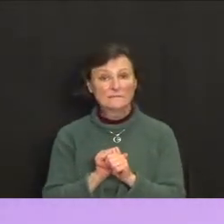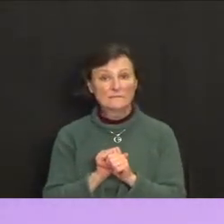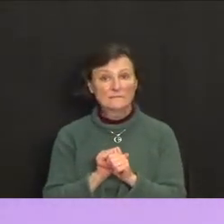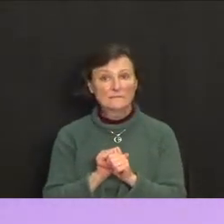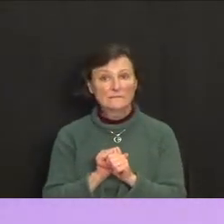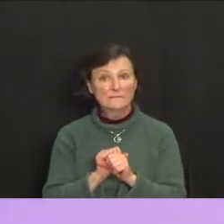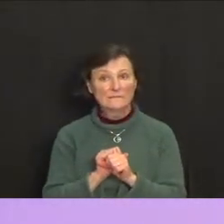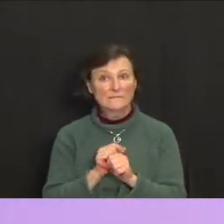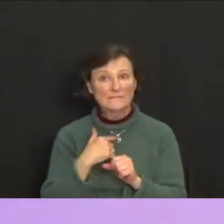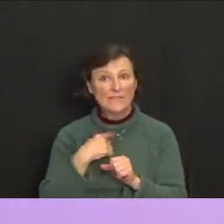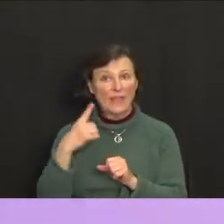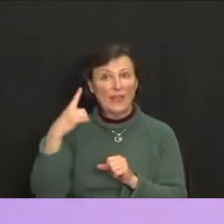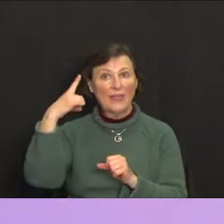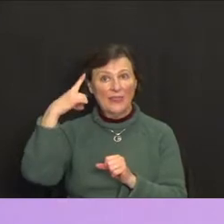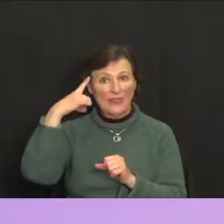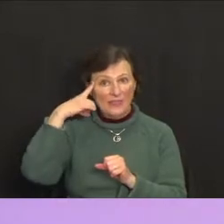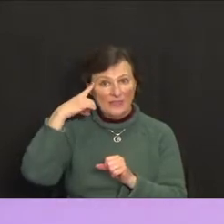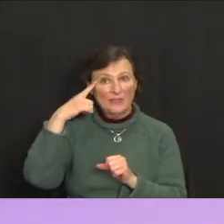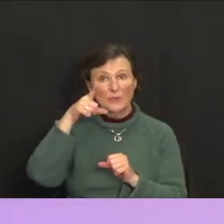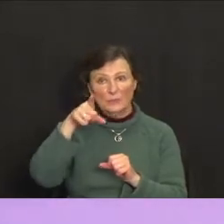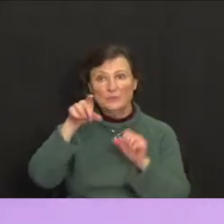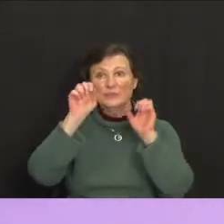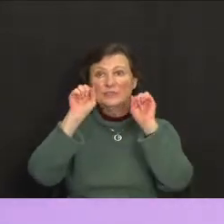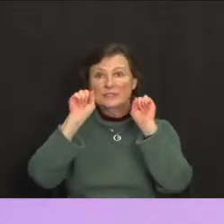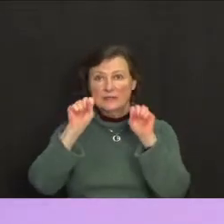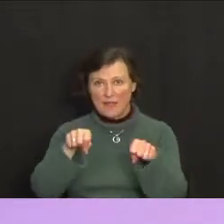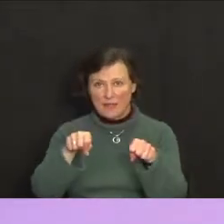I think that you could explain how it does fit